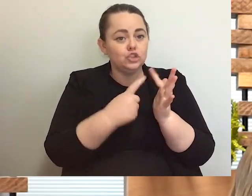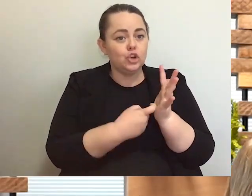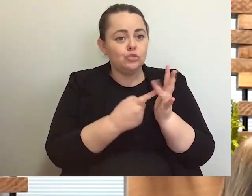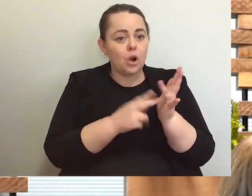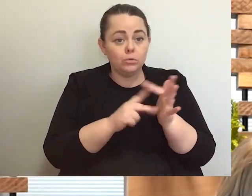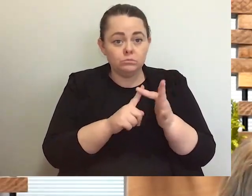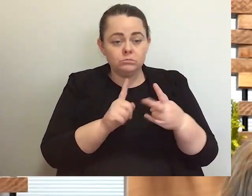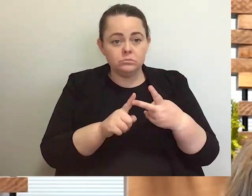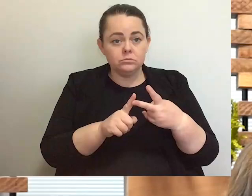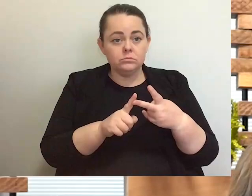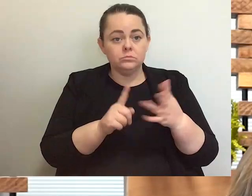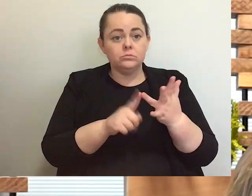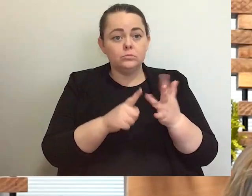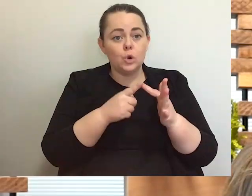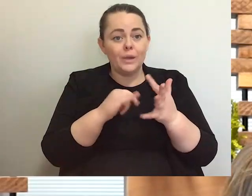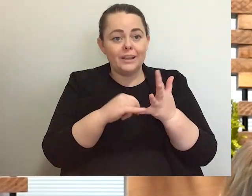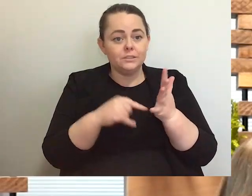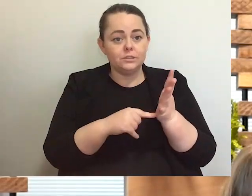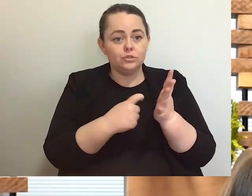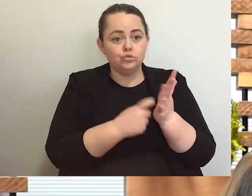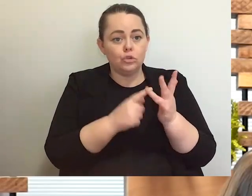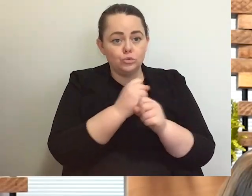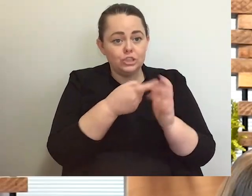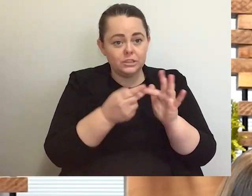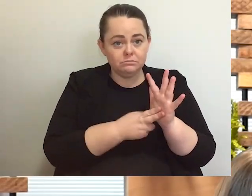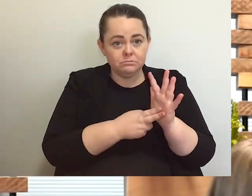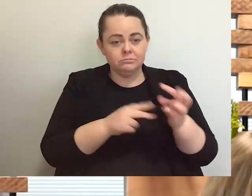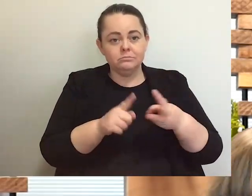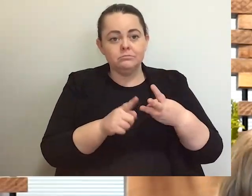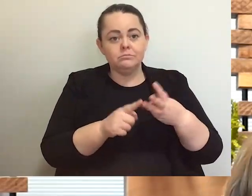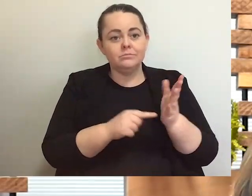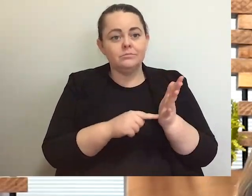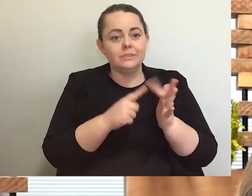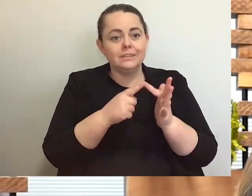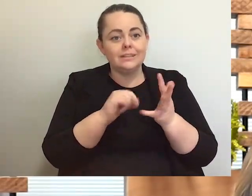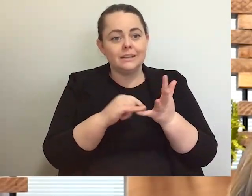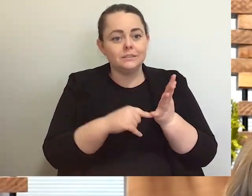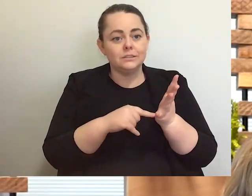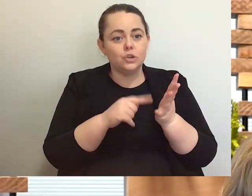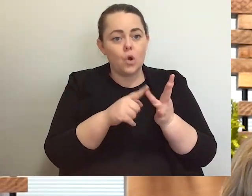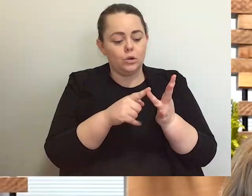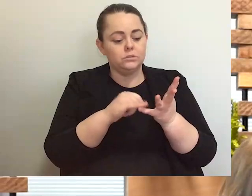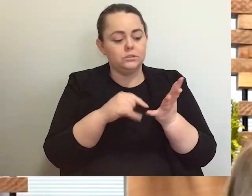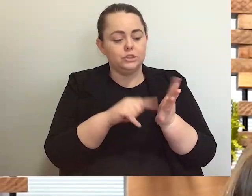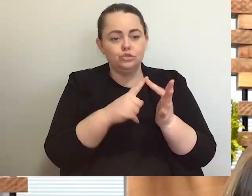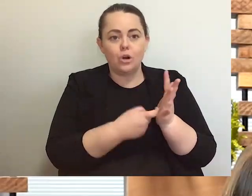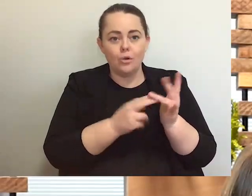So when exactly does menopause happen? Menopause generally occurs naturally